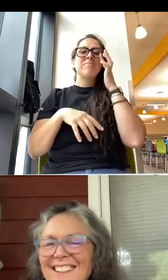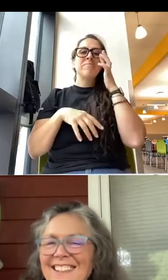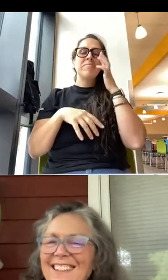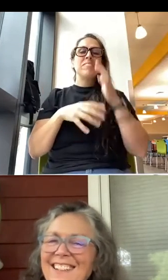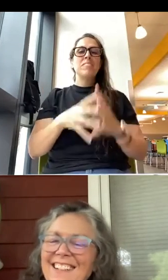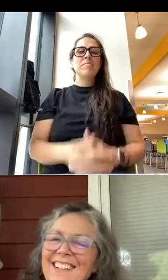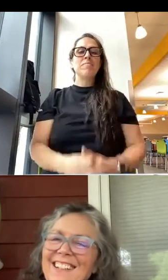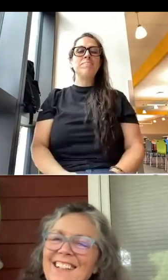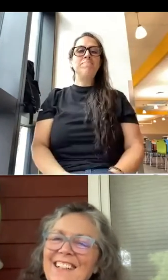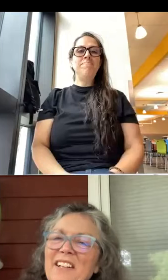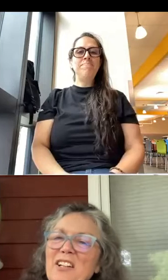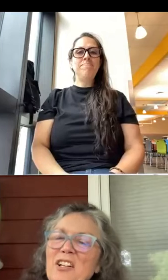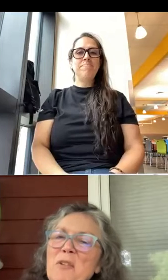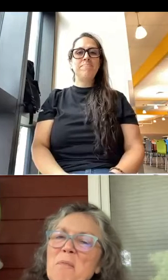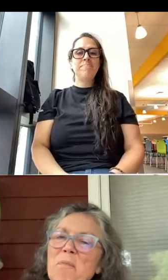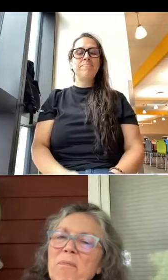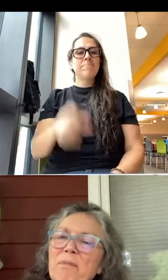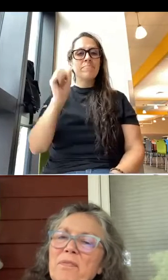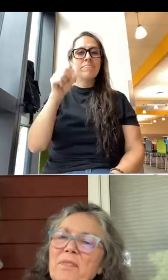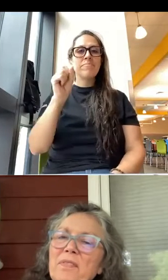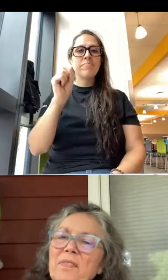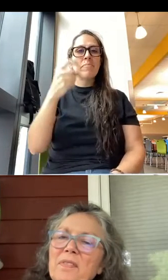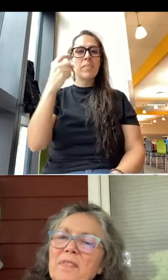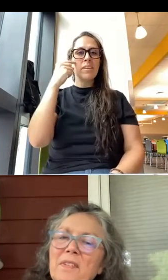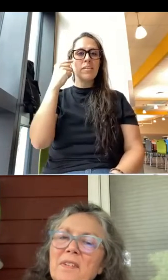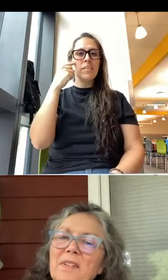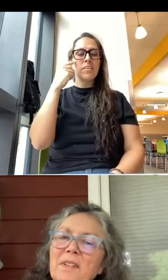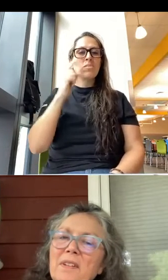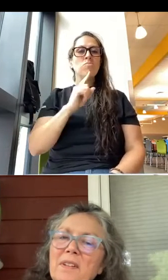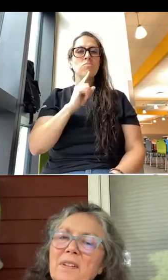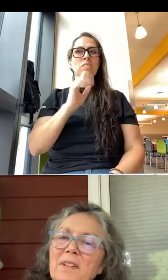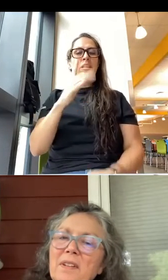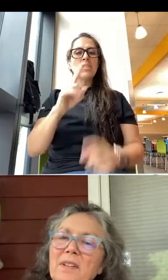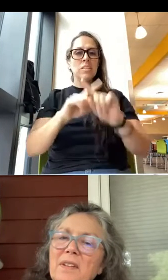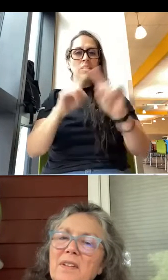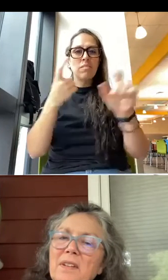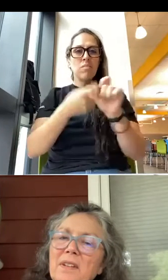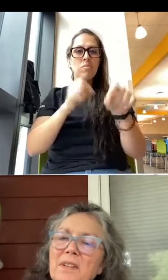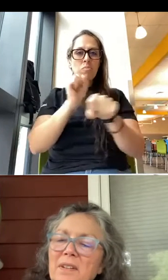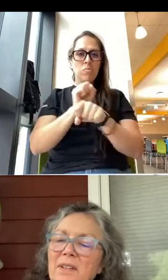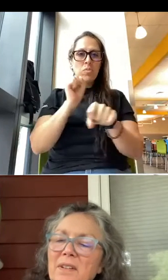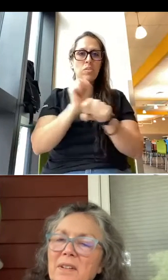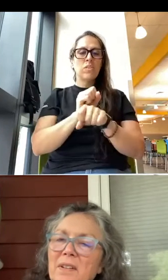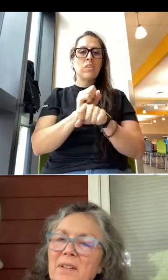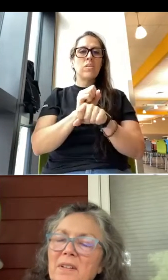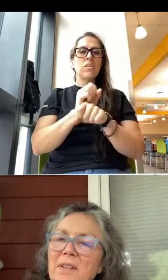Um, yeah, I think it was it was a little different from working in like a uh